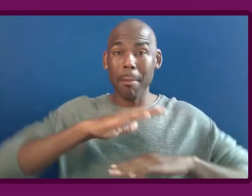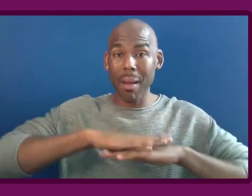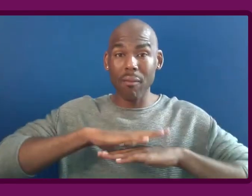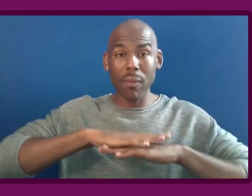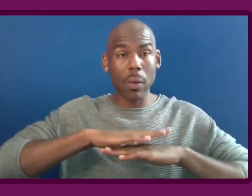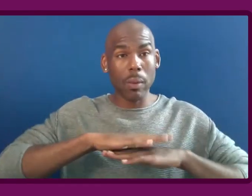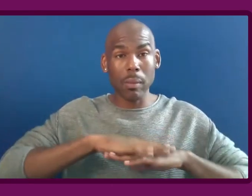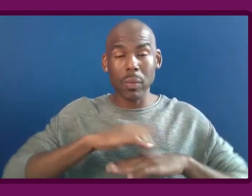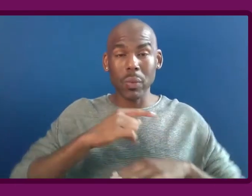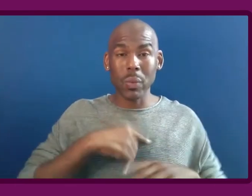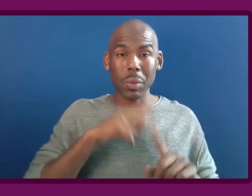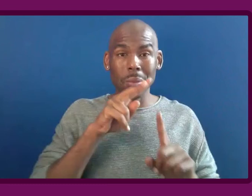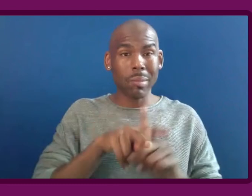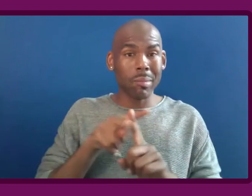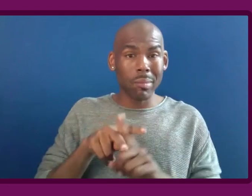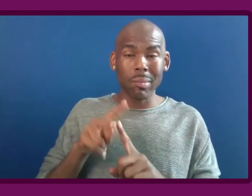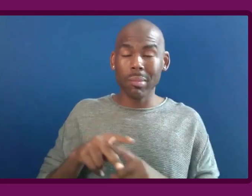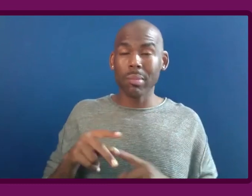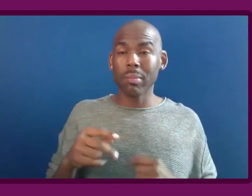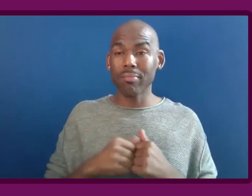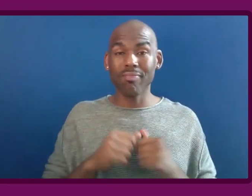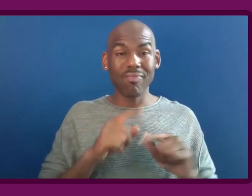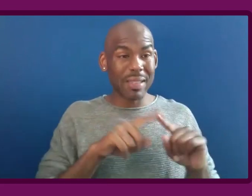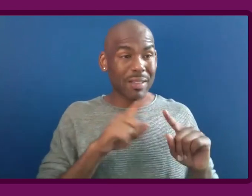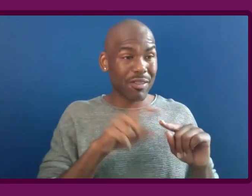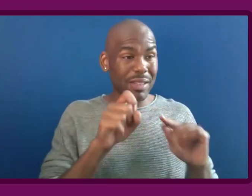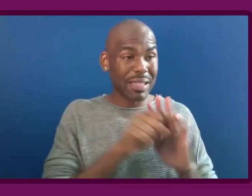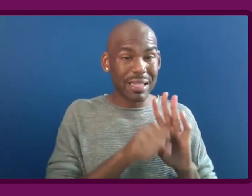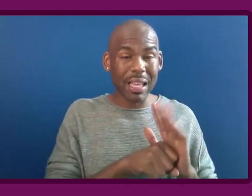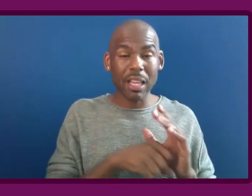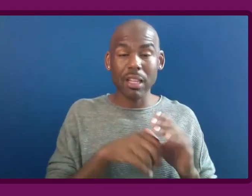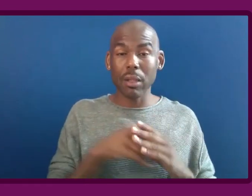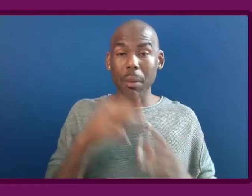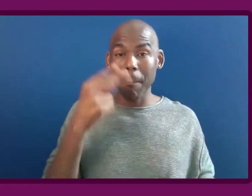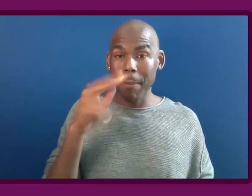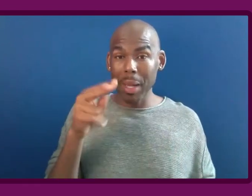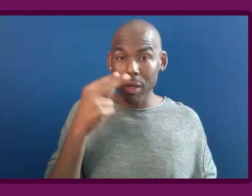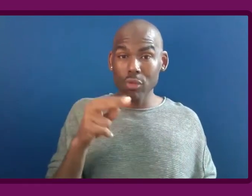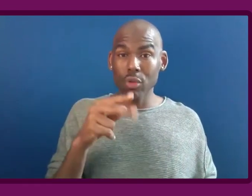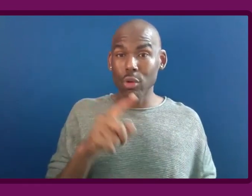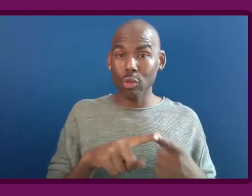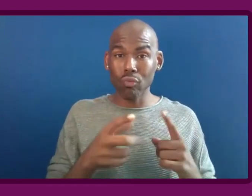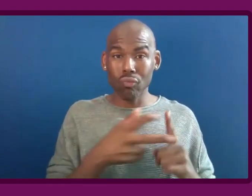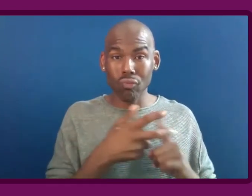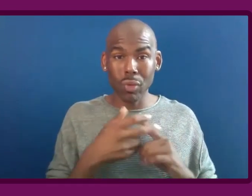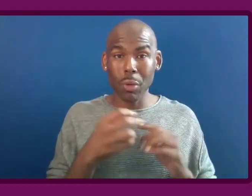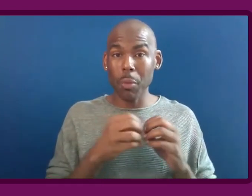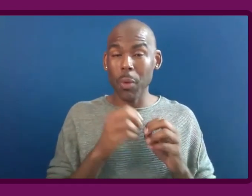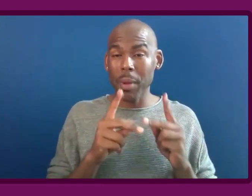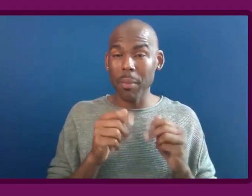women with disabilities in this country?" Especially Afro Mexican women with disabilities,